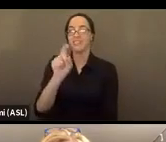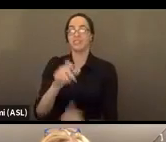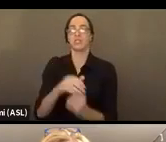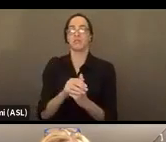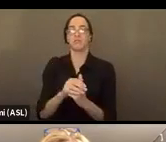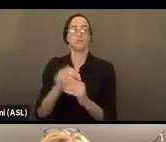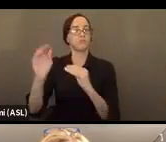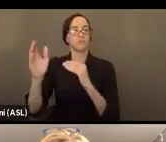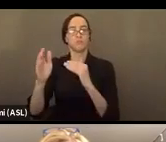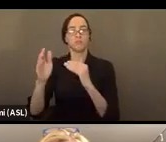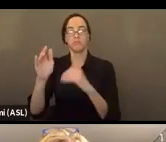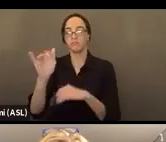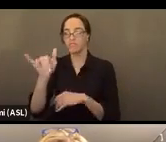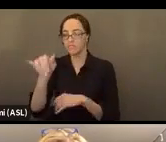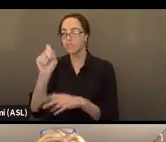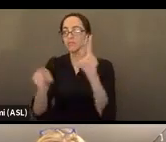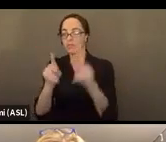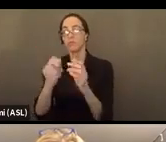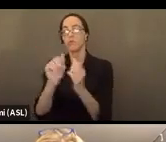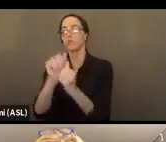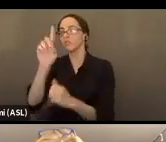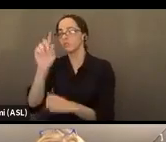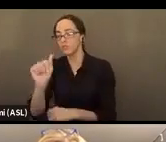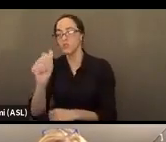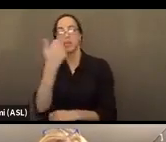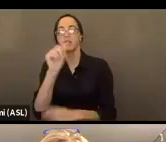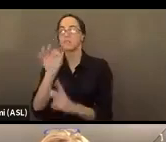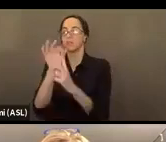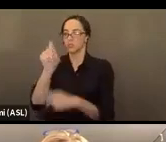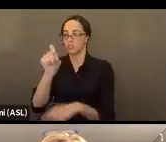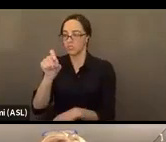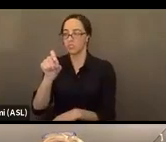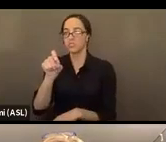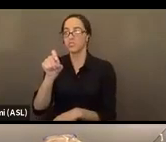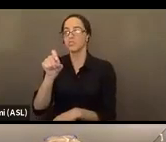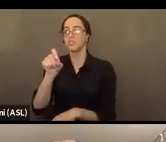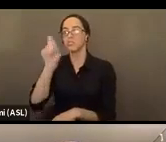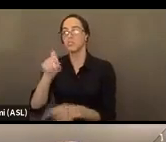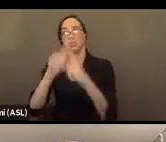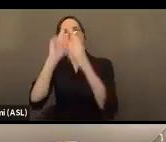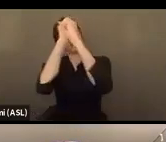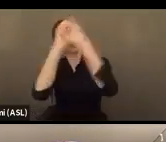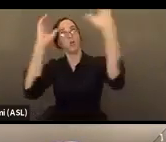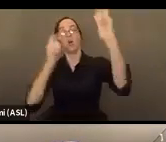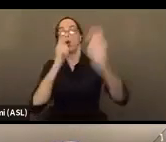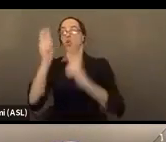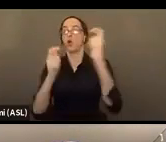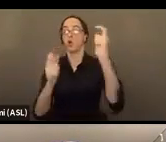yes people with any sort of need need to think about it on a larger scale if you have any sort of